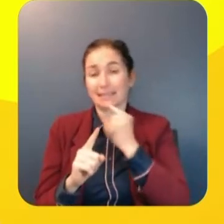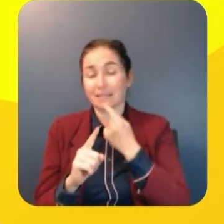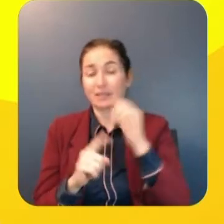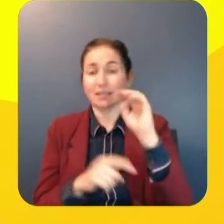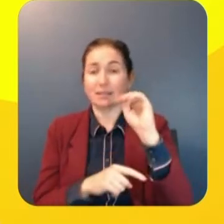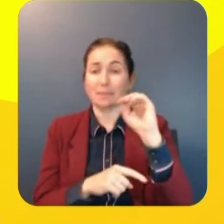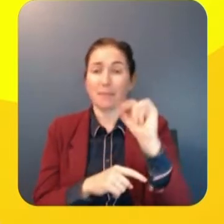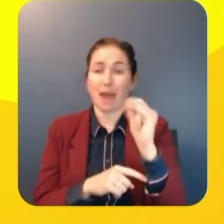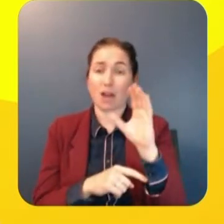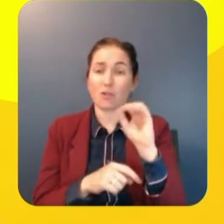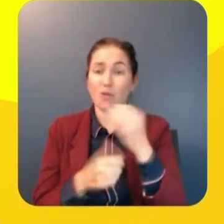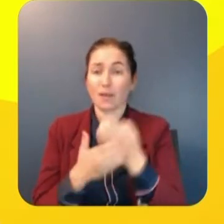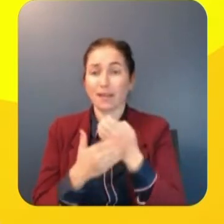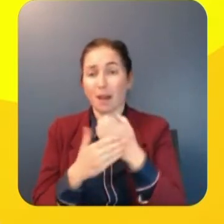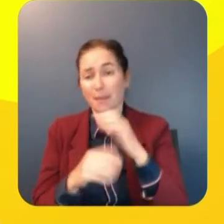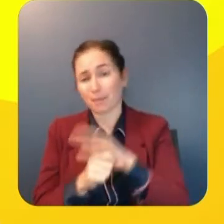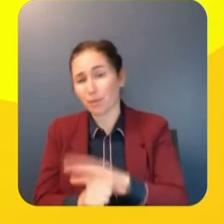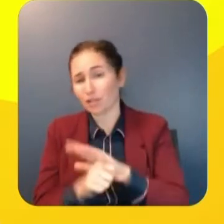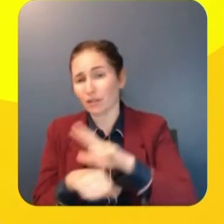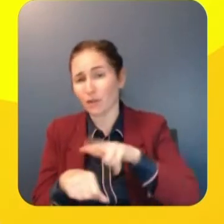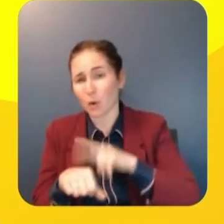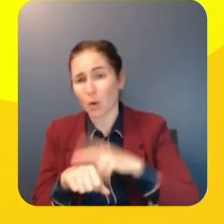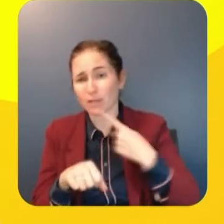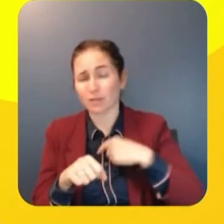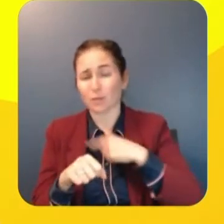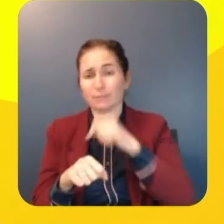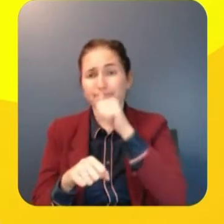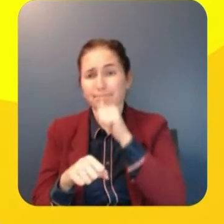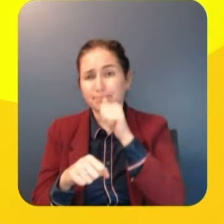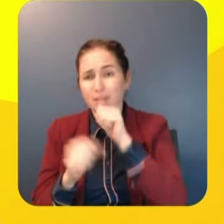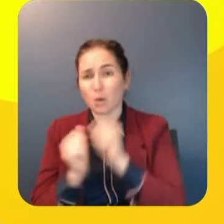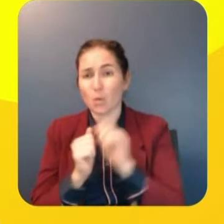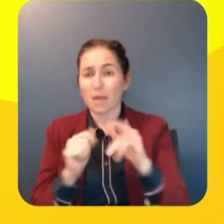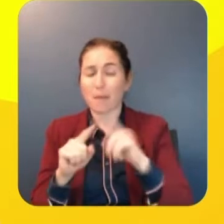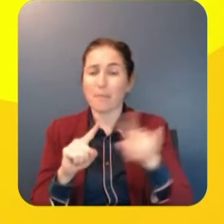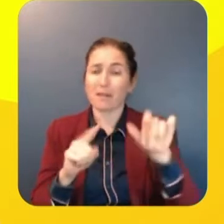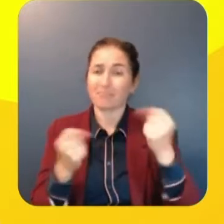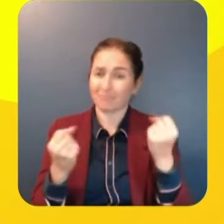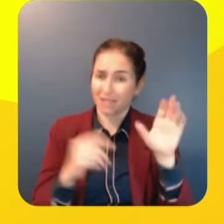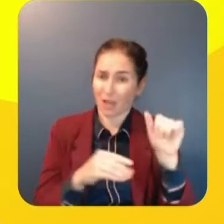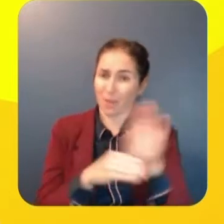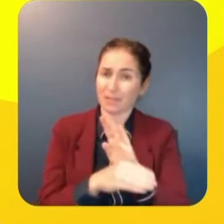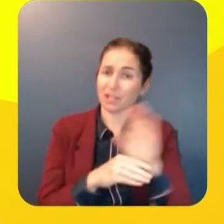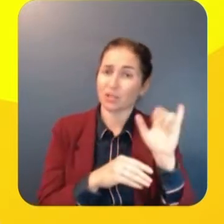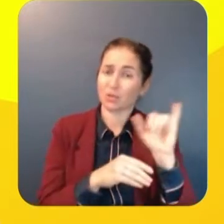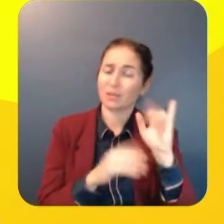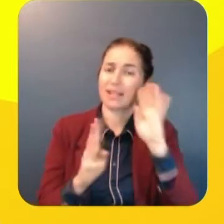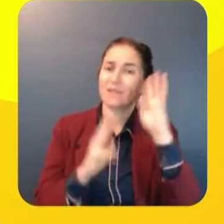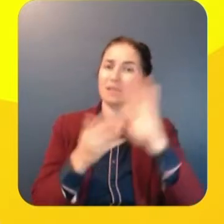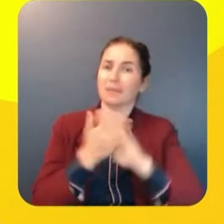of course, that we're dealing with, but also many other businesses, innovation becomes even more important as a differentiator